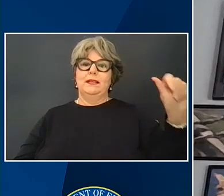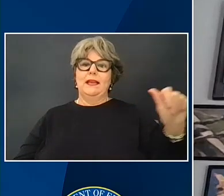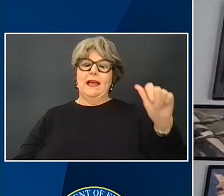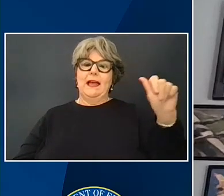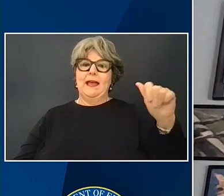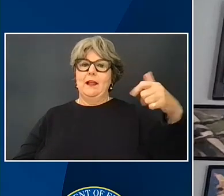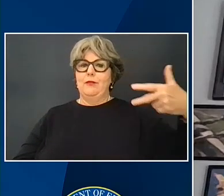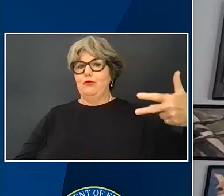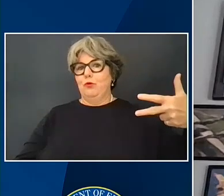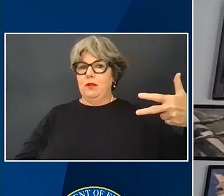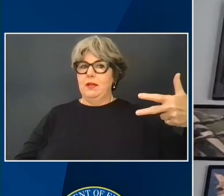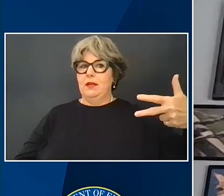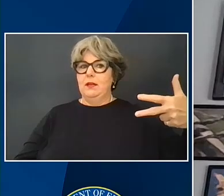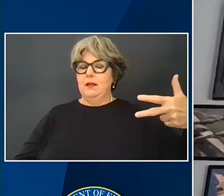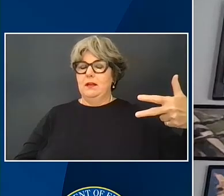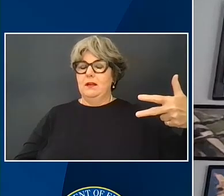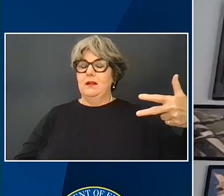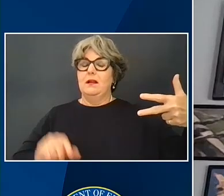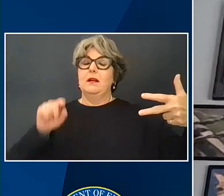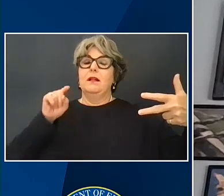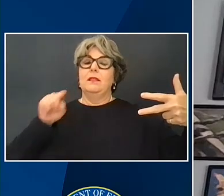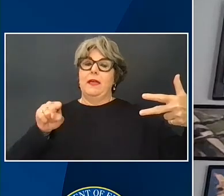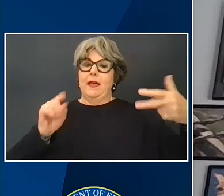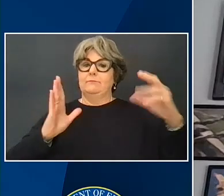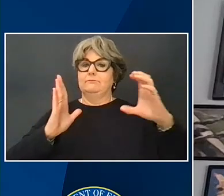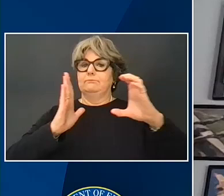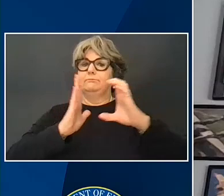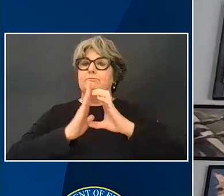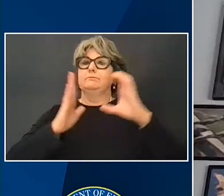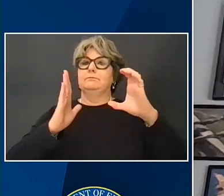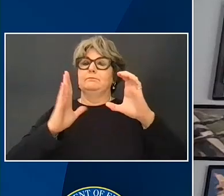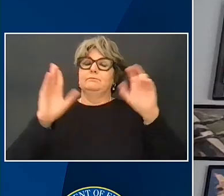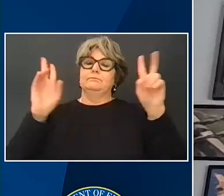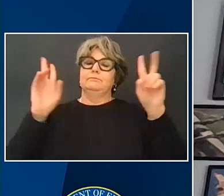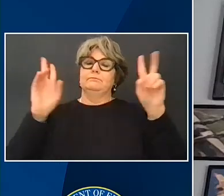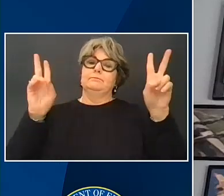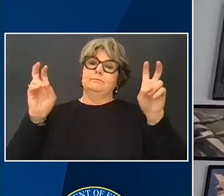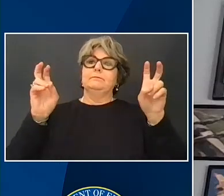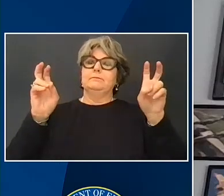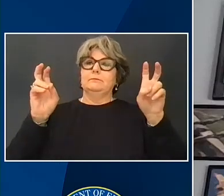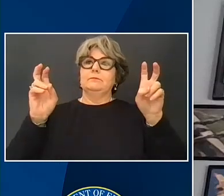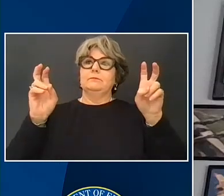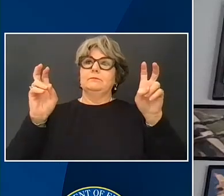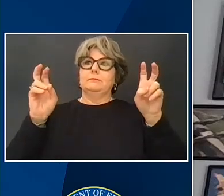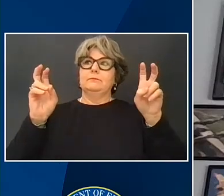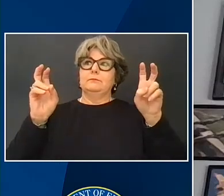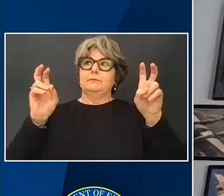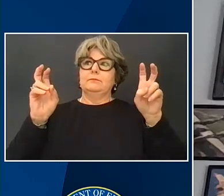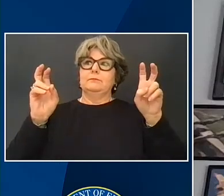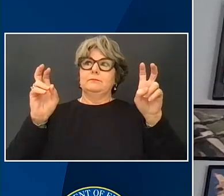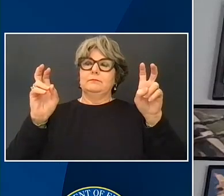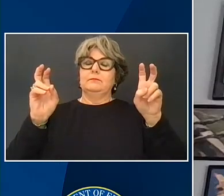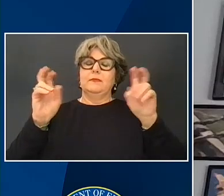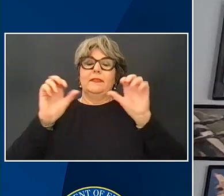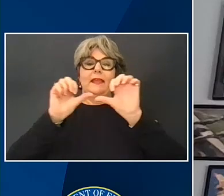And basically it just reads that the agency must follow its written policies